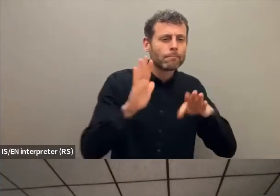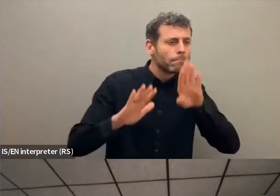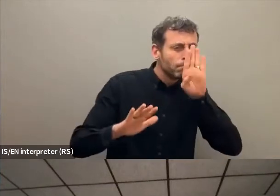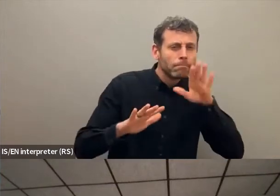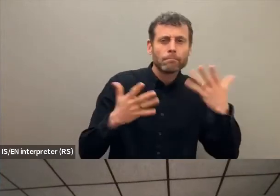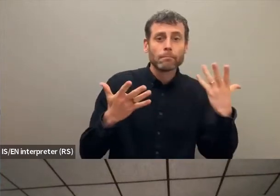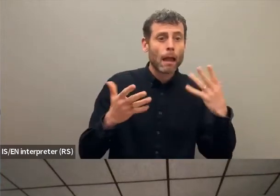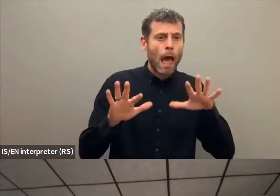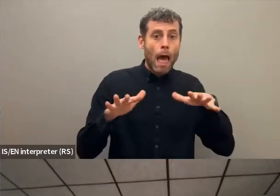nations.